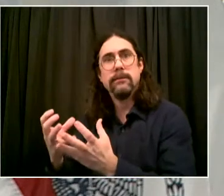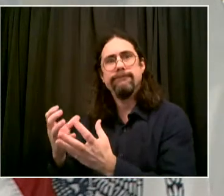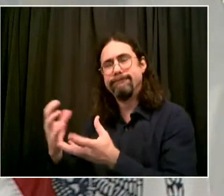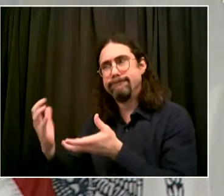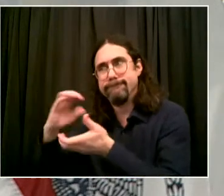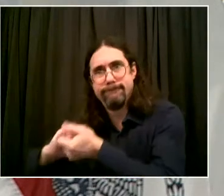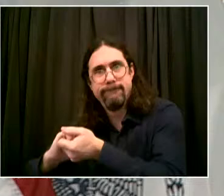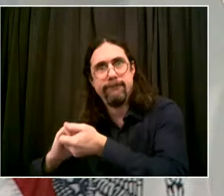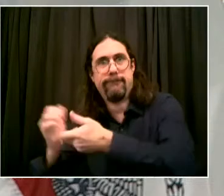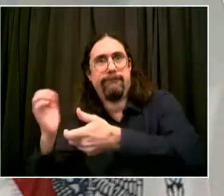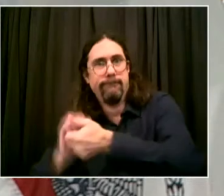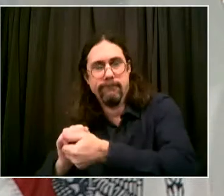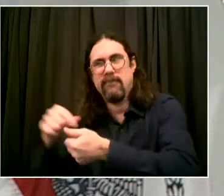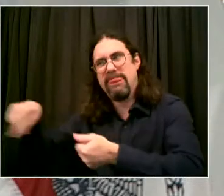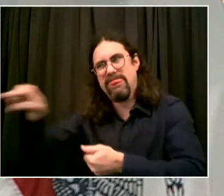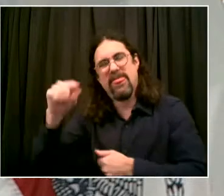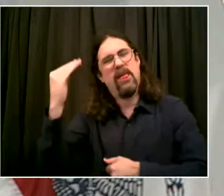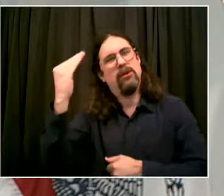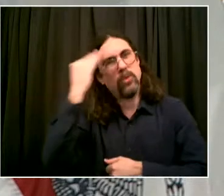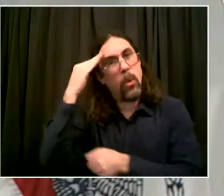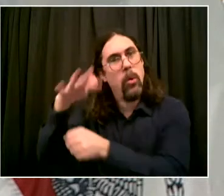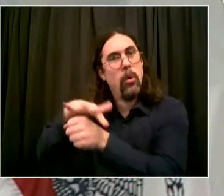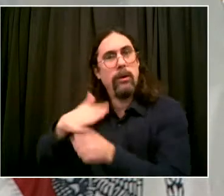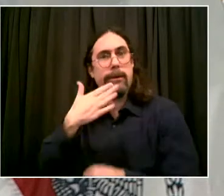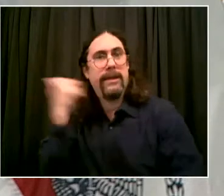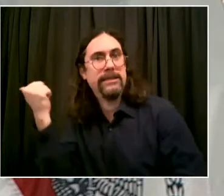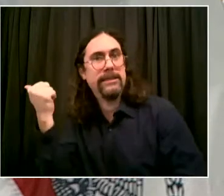THE DISPARITIES. GO AHEAD.